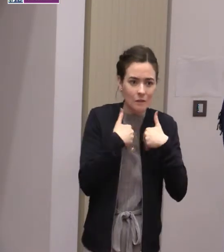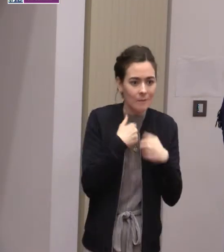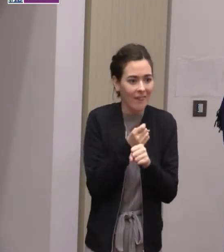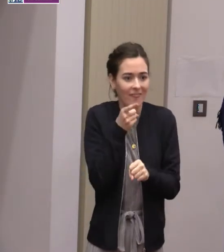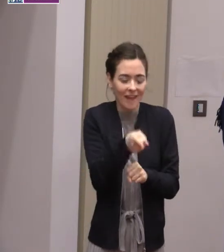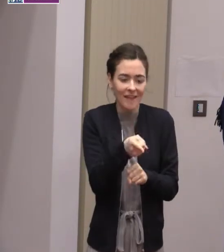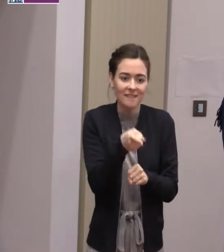questions.